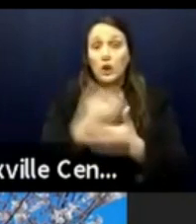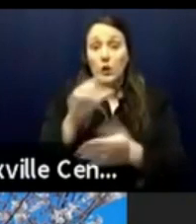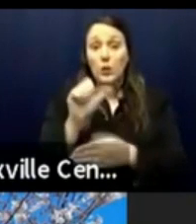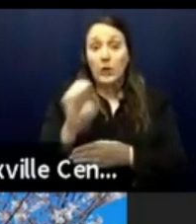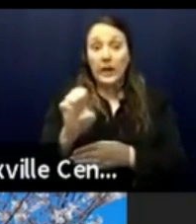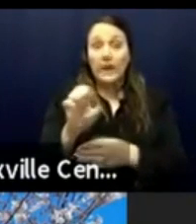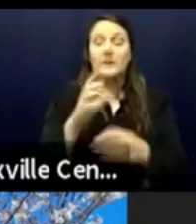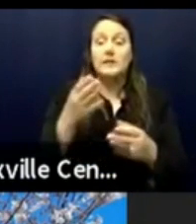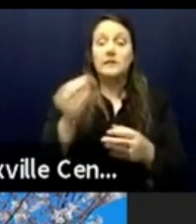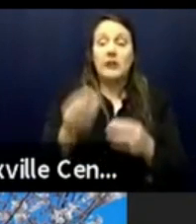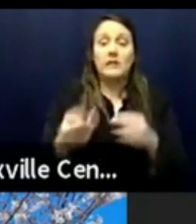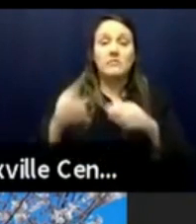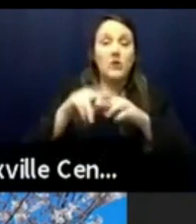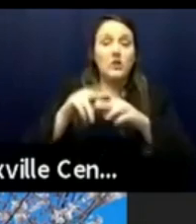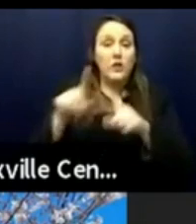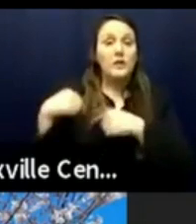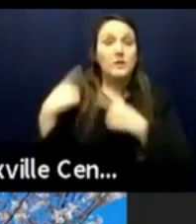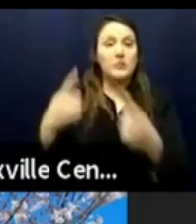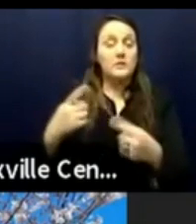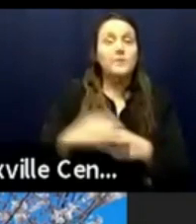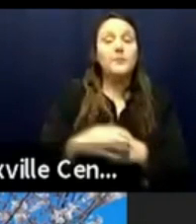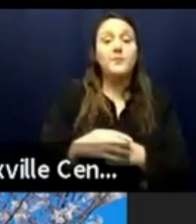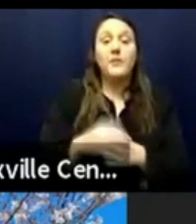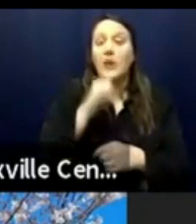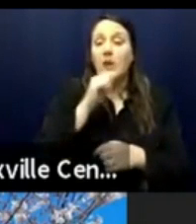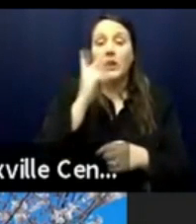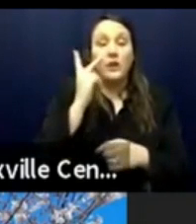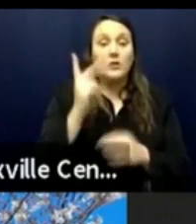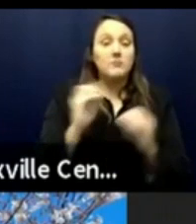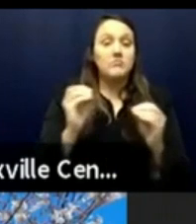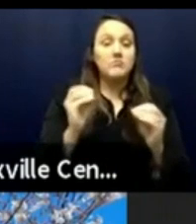14 DAYS, TO ILLUSTRATE THIS BENCHMARK, WE HAVE A PARAGRAPH